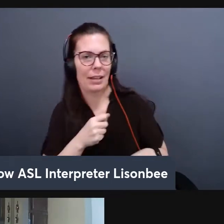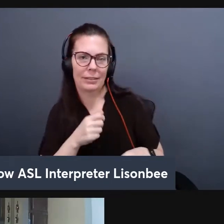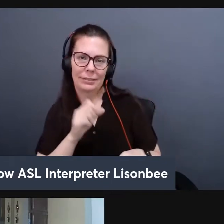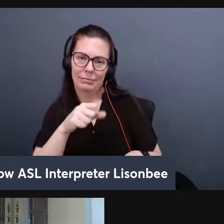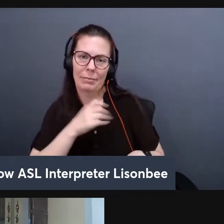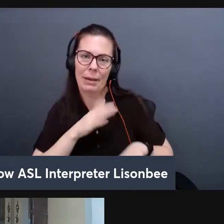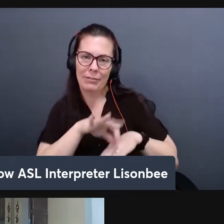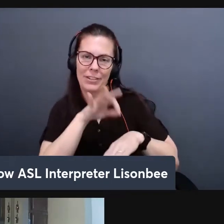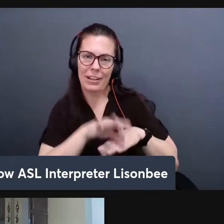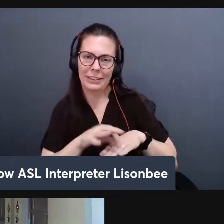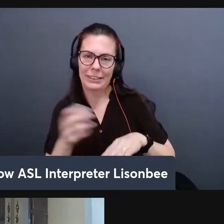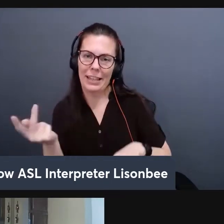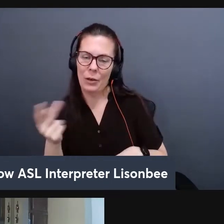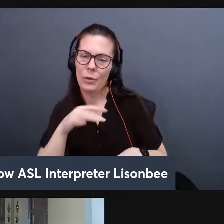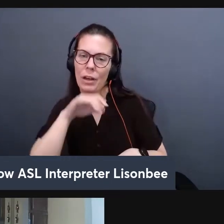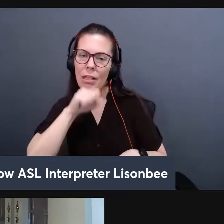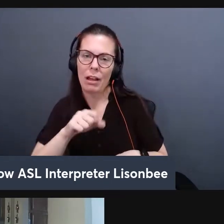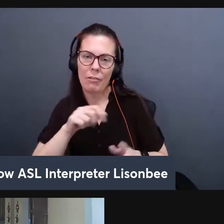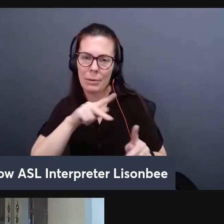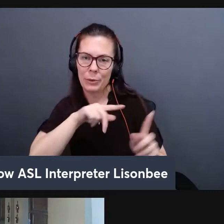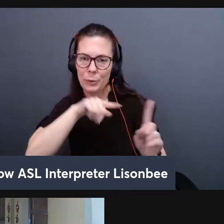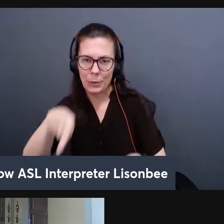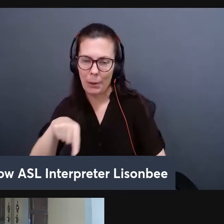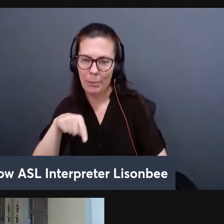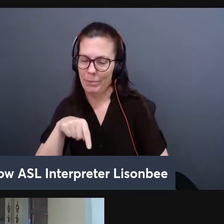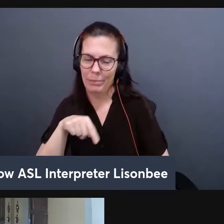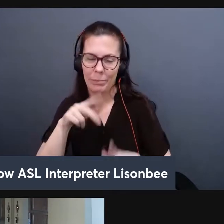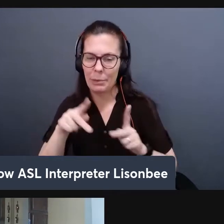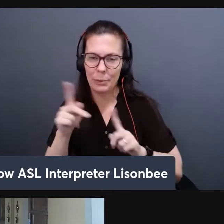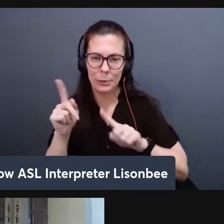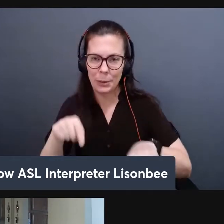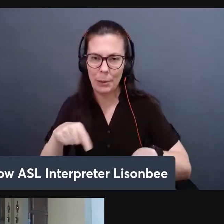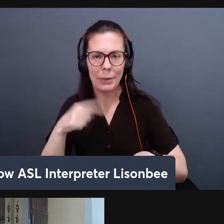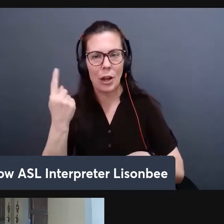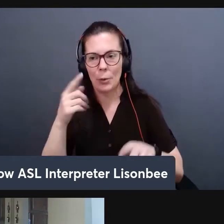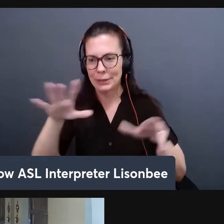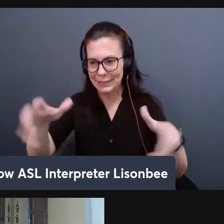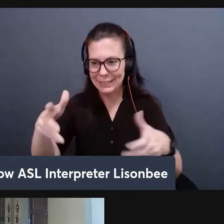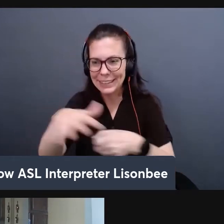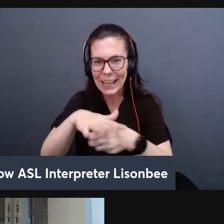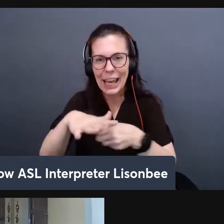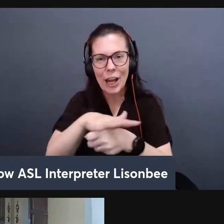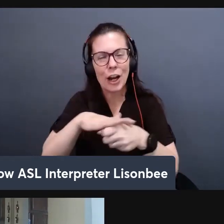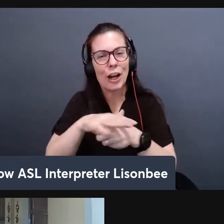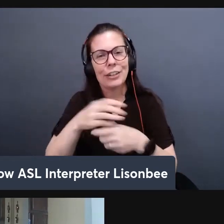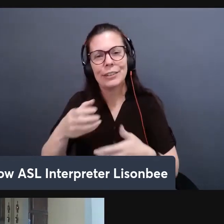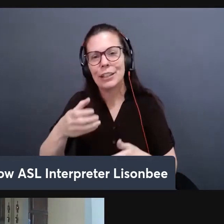So whenever folks are over, everybody's just around here, like with their drinks, and just having fun.